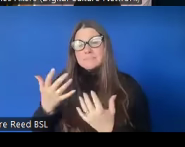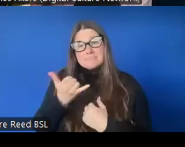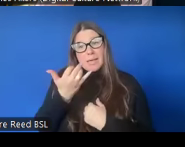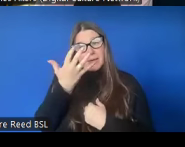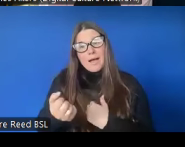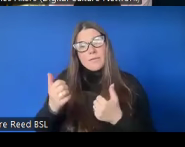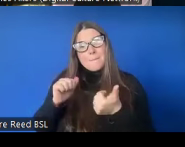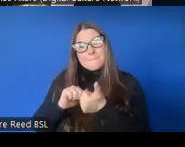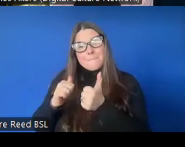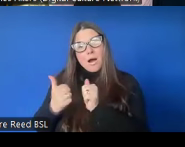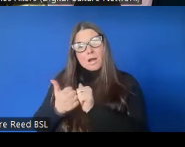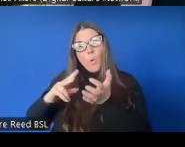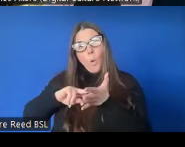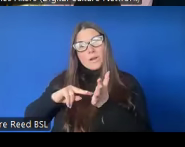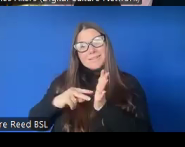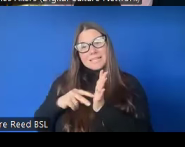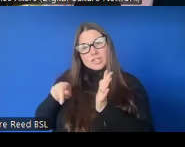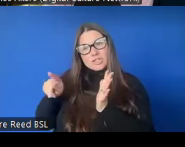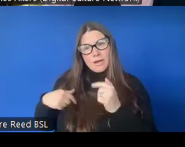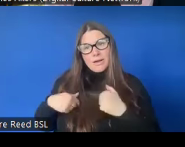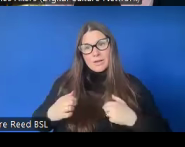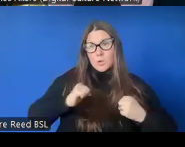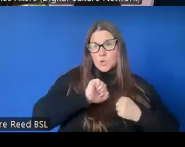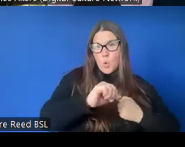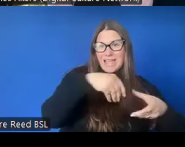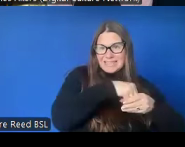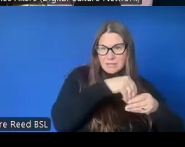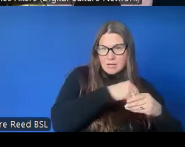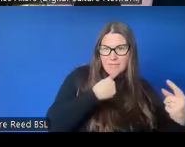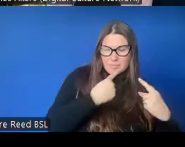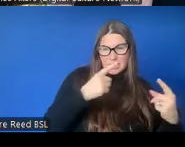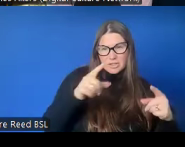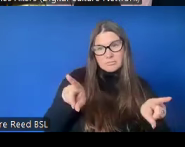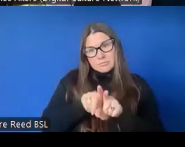You can tap into the stuff that they have. I'm going to show you Google Trends in a minute.